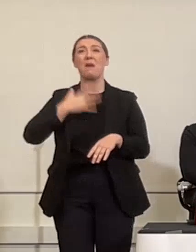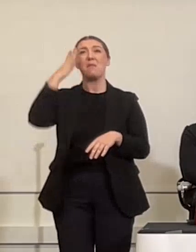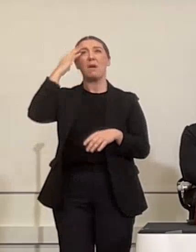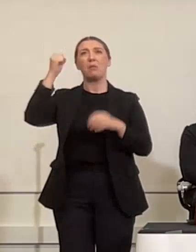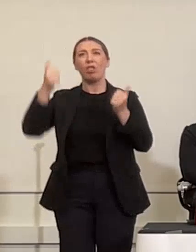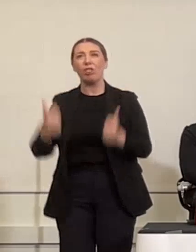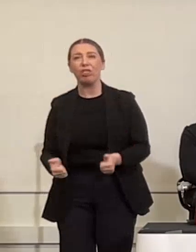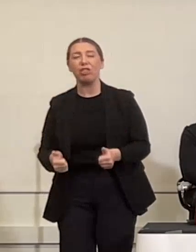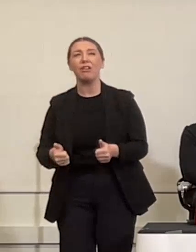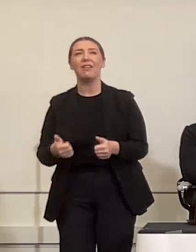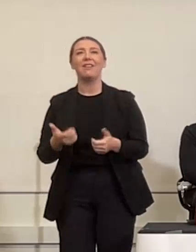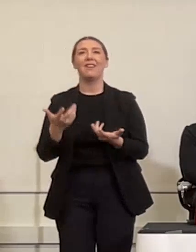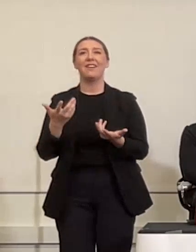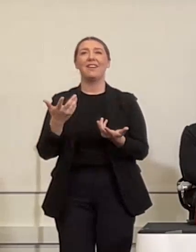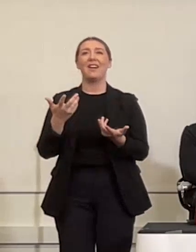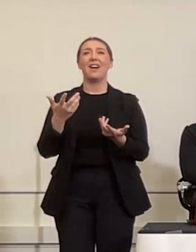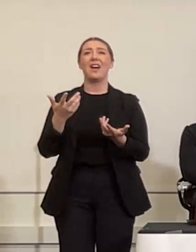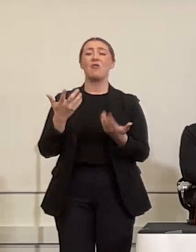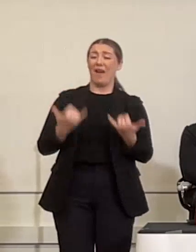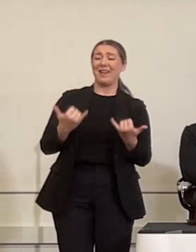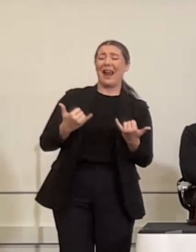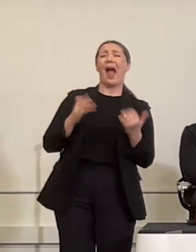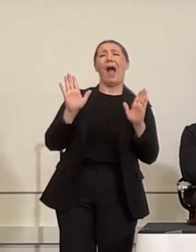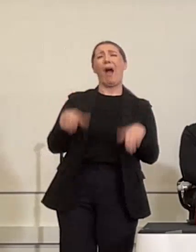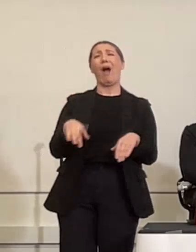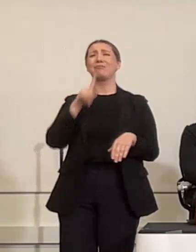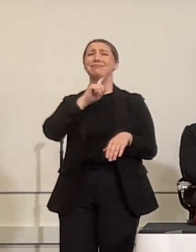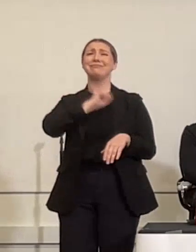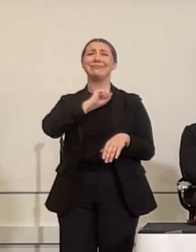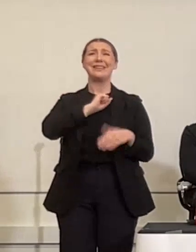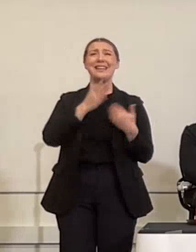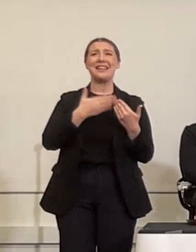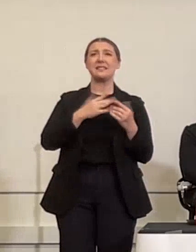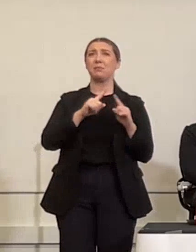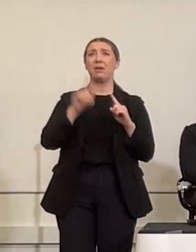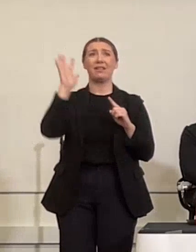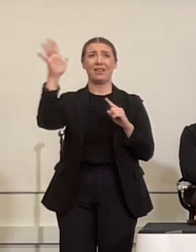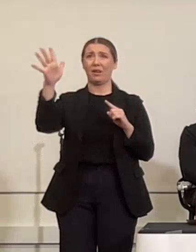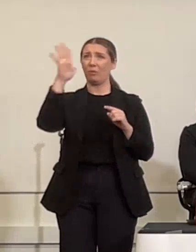and things that seem really easy now aren't and that becomes a hindrance.